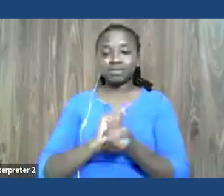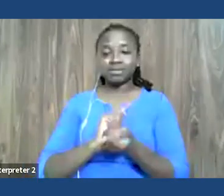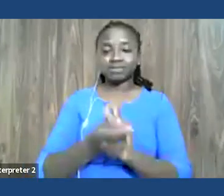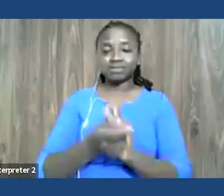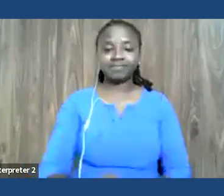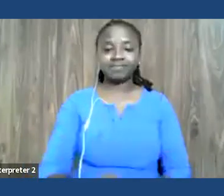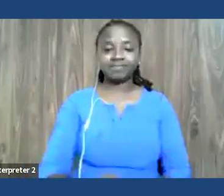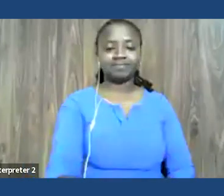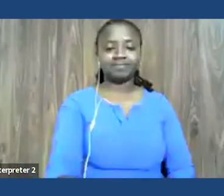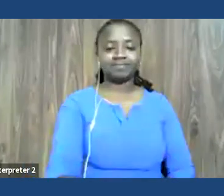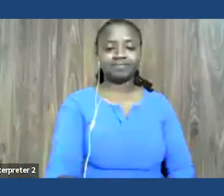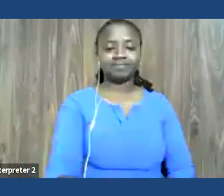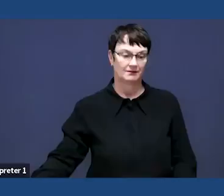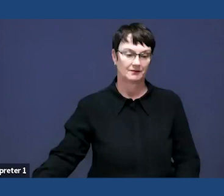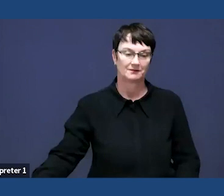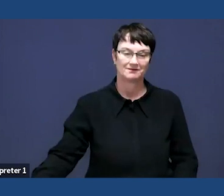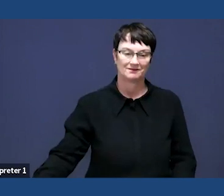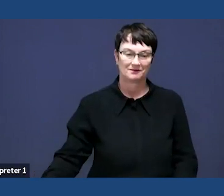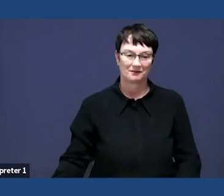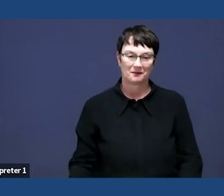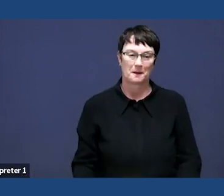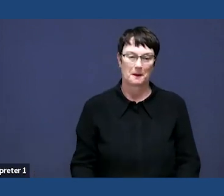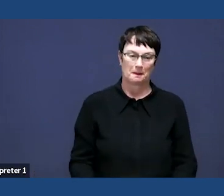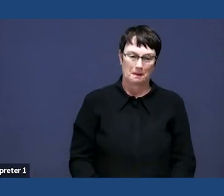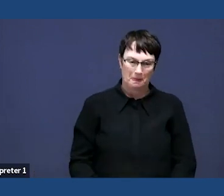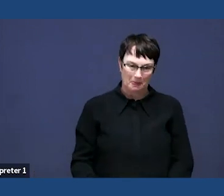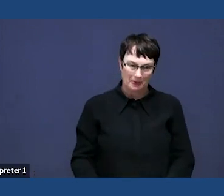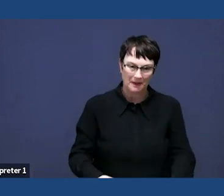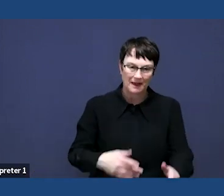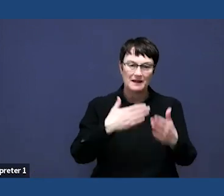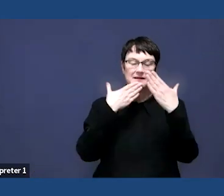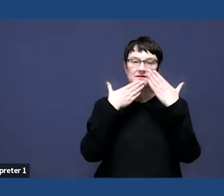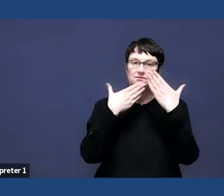It's an honor to represent the private sector.